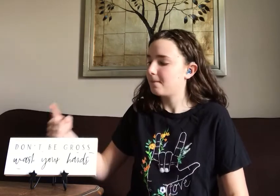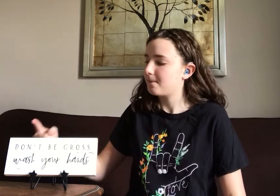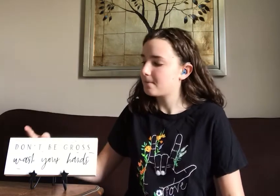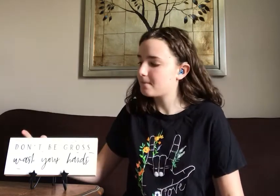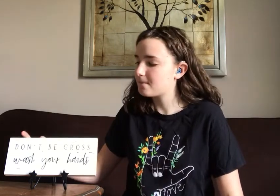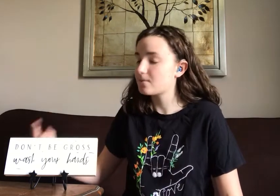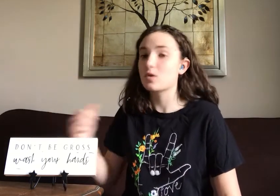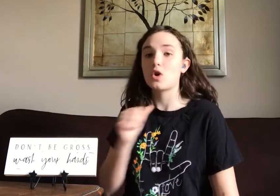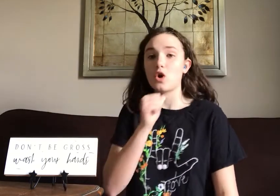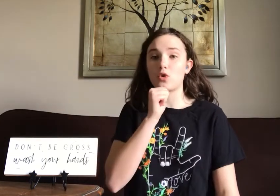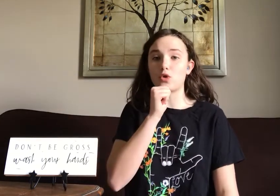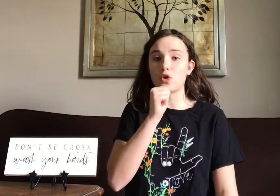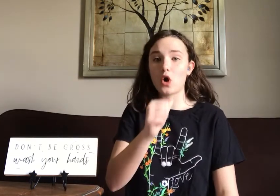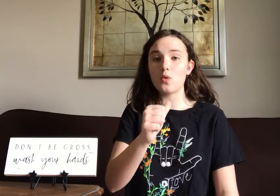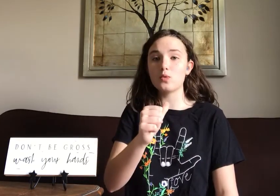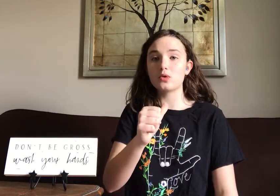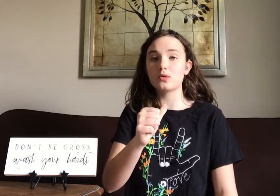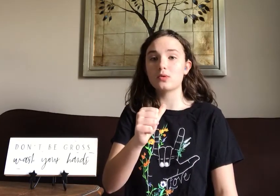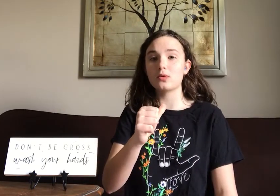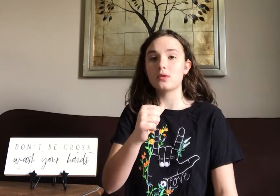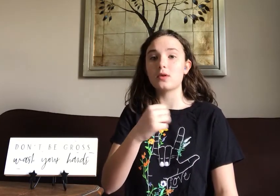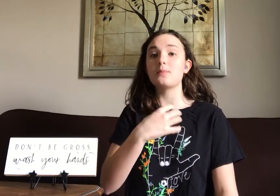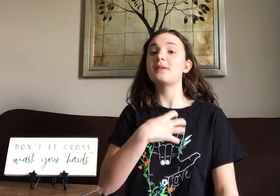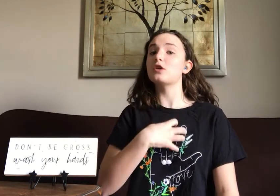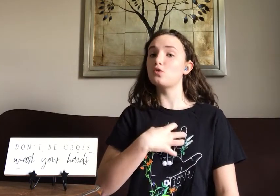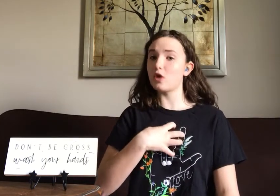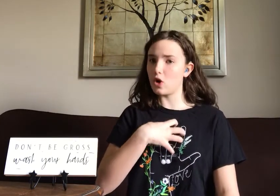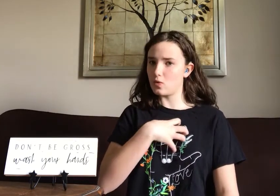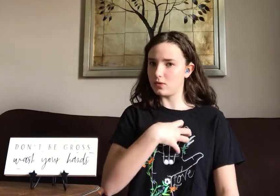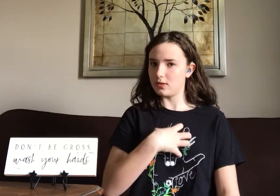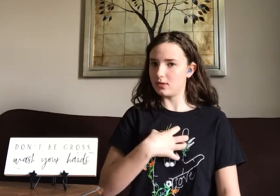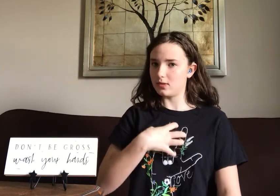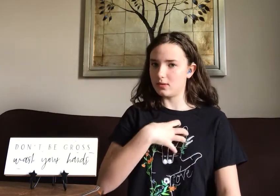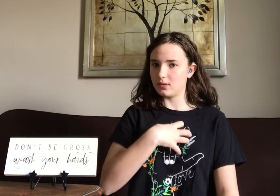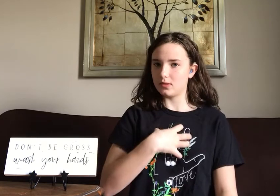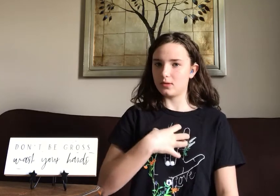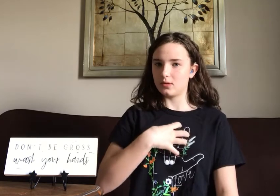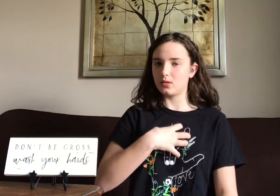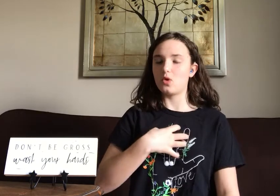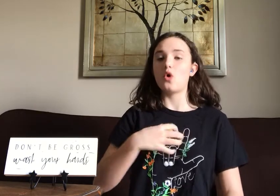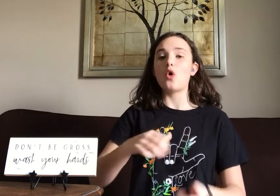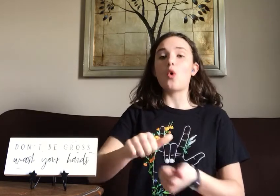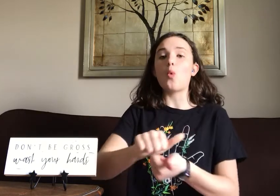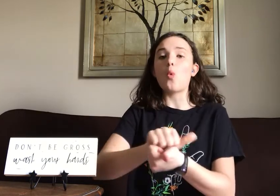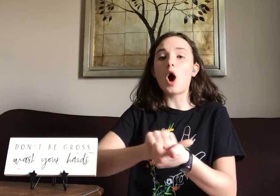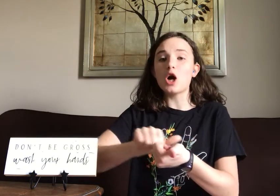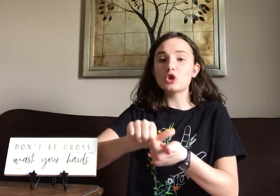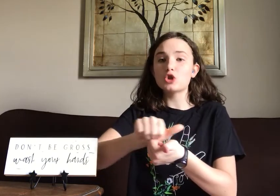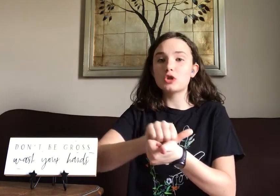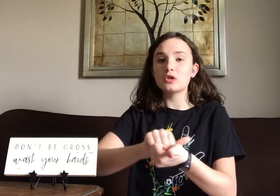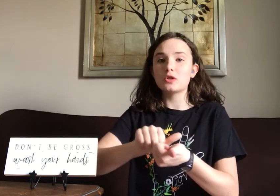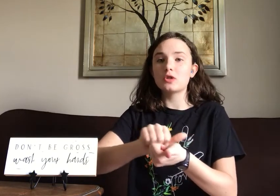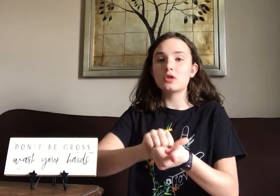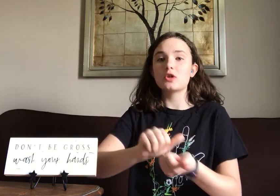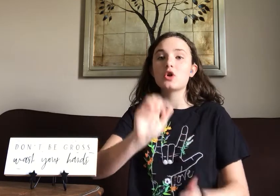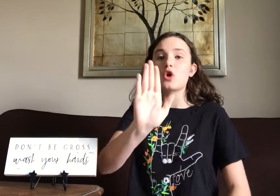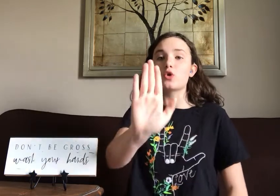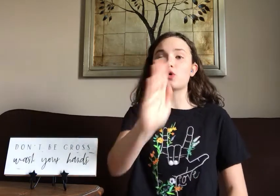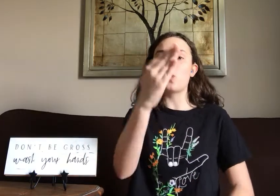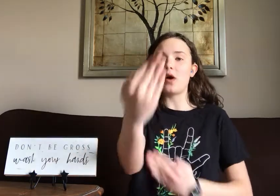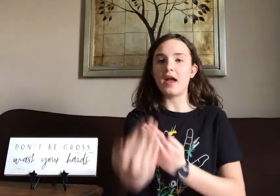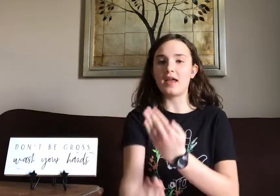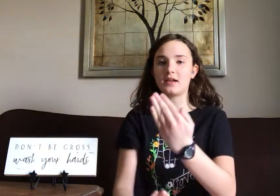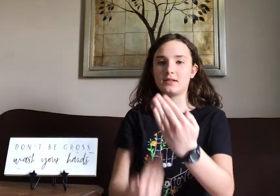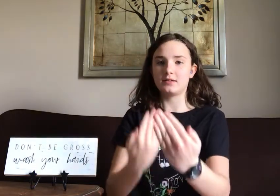Don’t be gross, wash your hands.